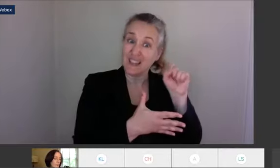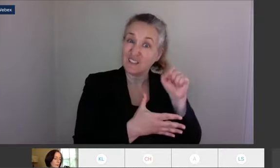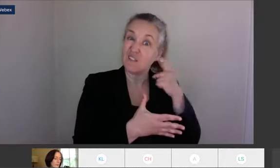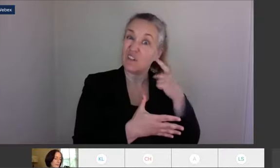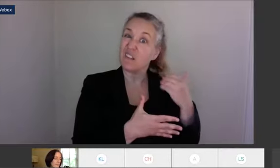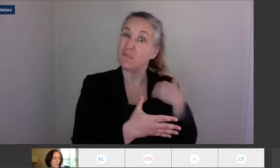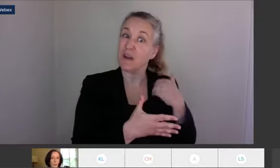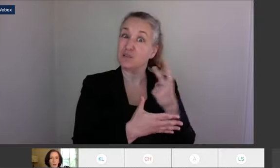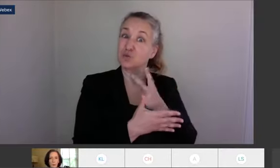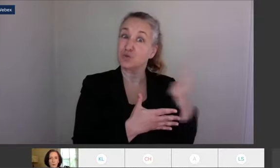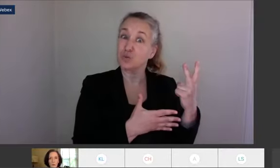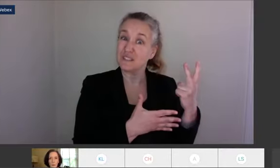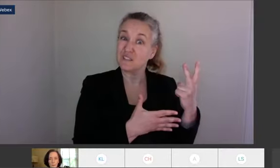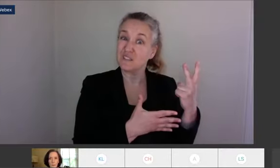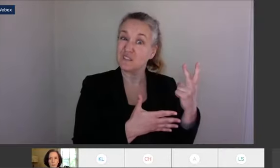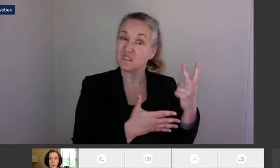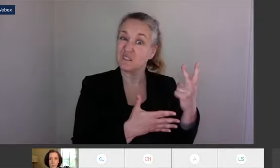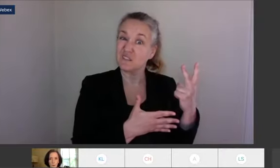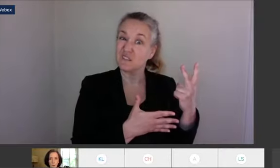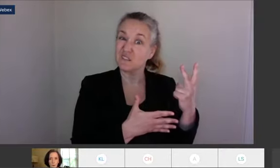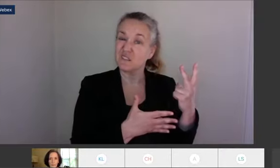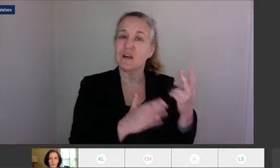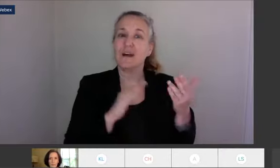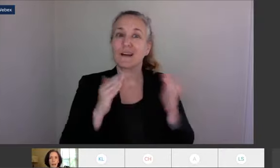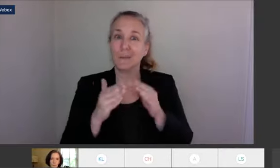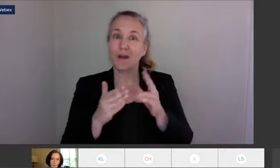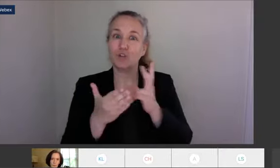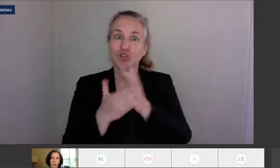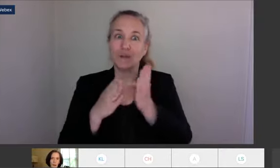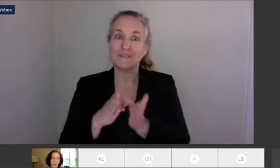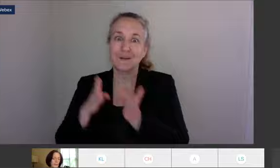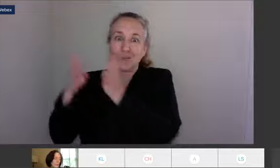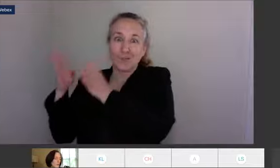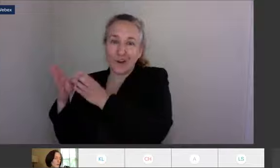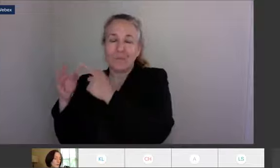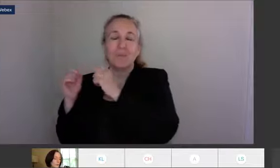compared with the previous two weeks has to be down and I do believe we